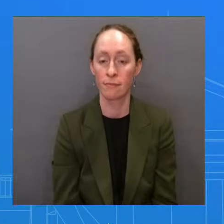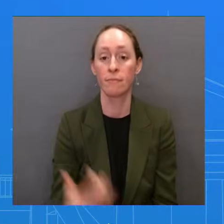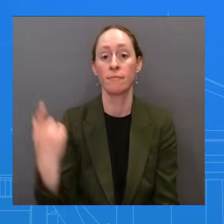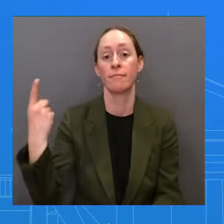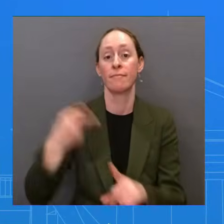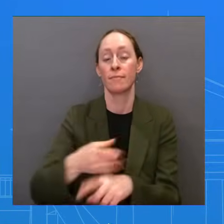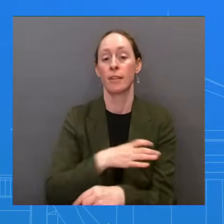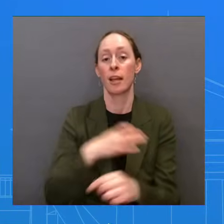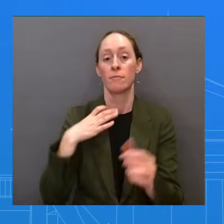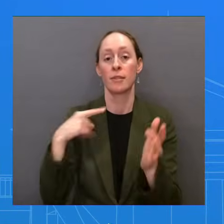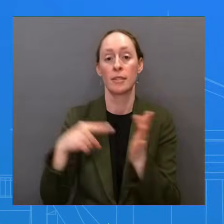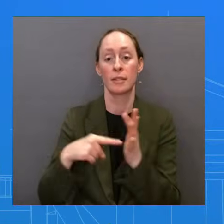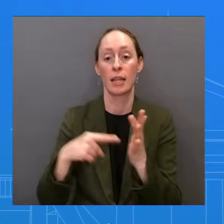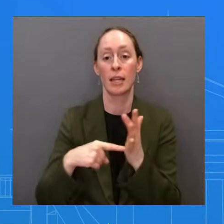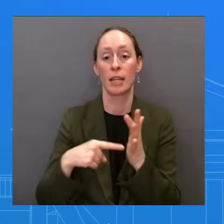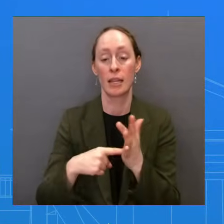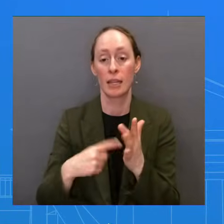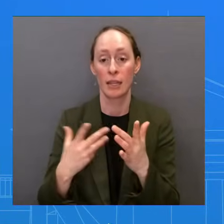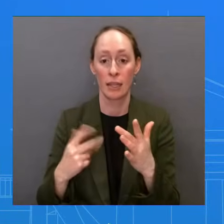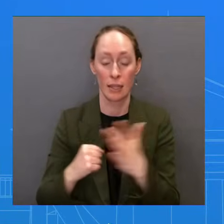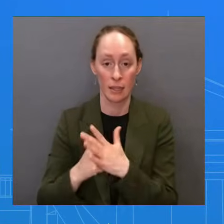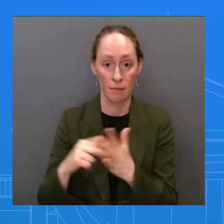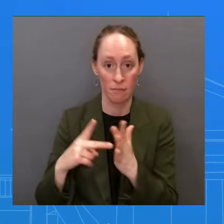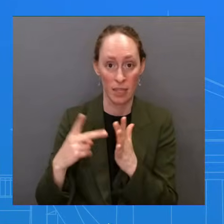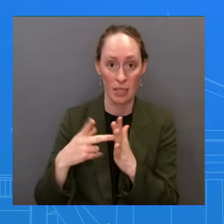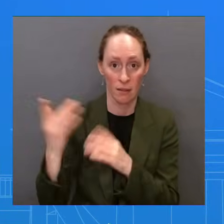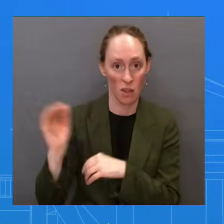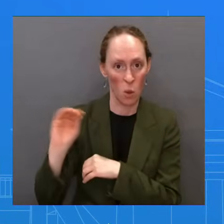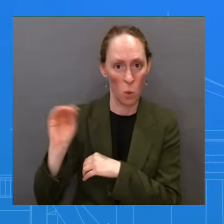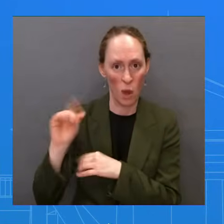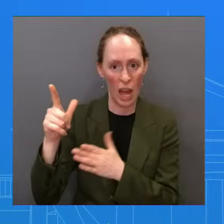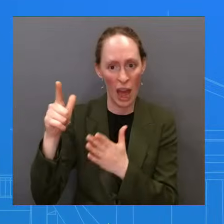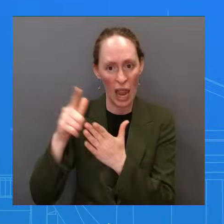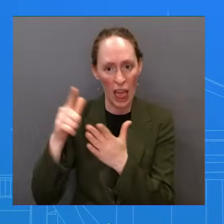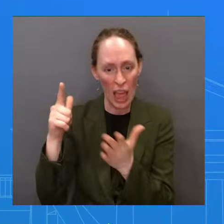to congressional action? There's nothing else that can be done to raise or suspend the debt limit